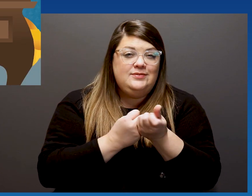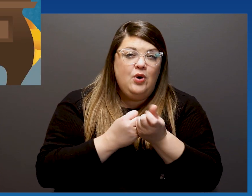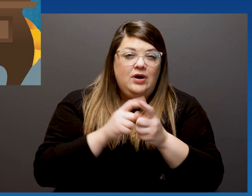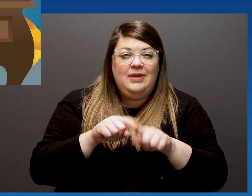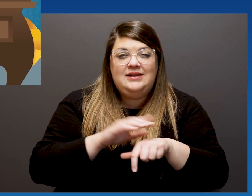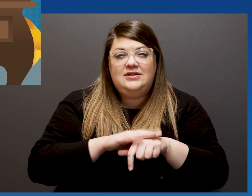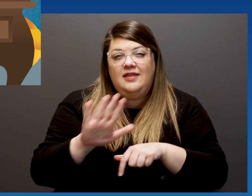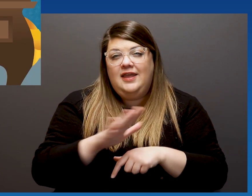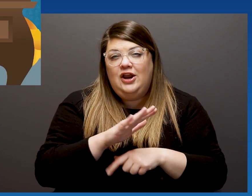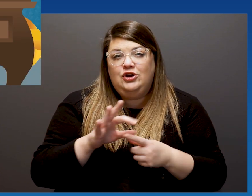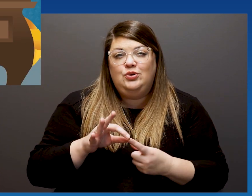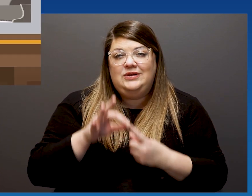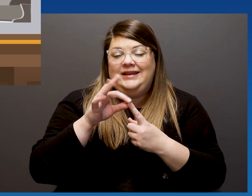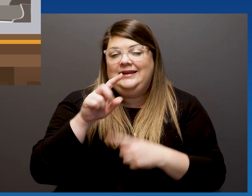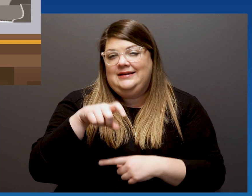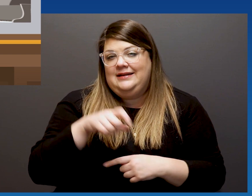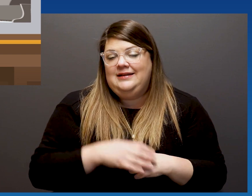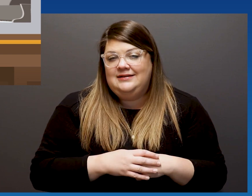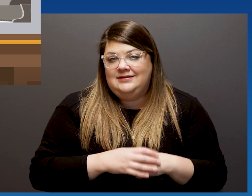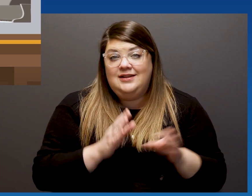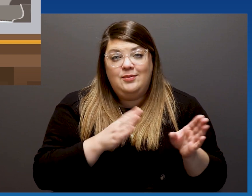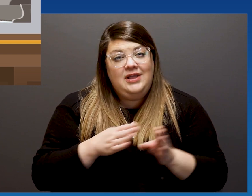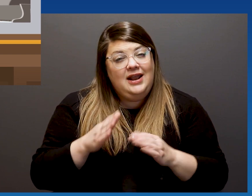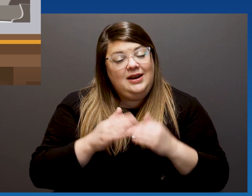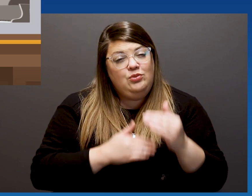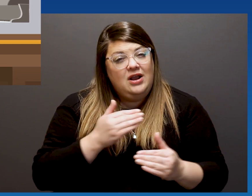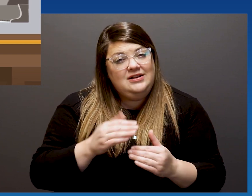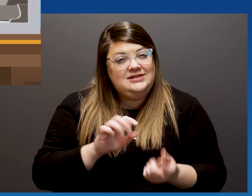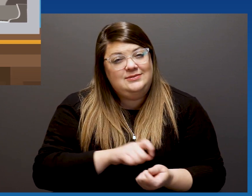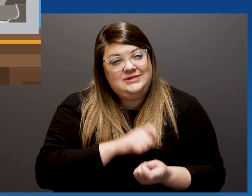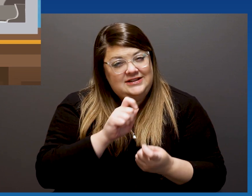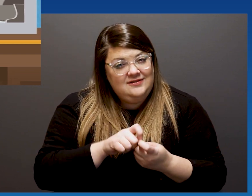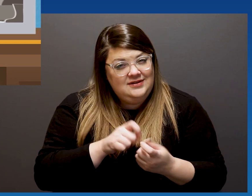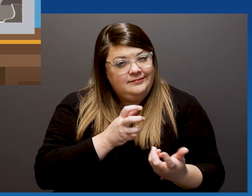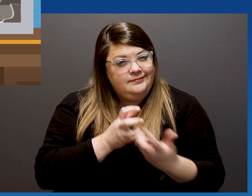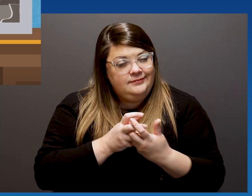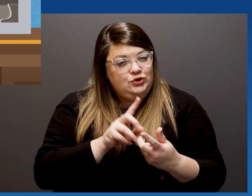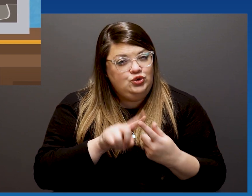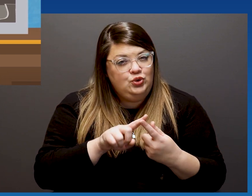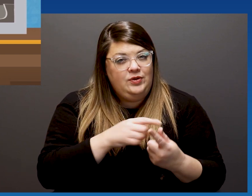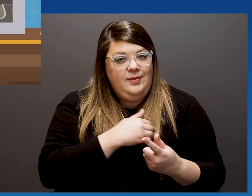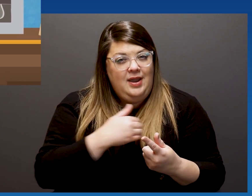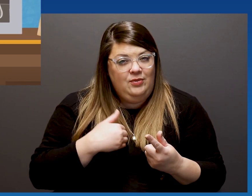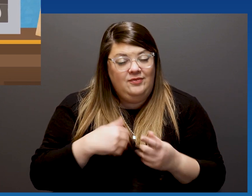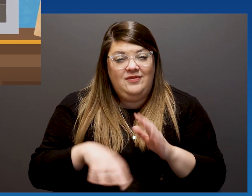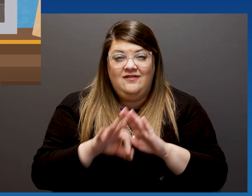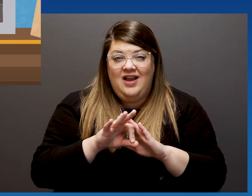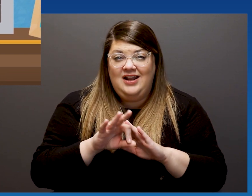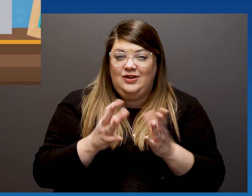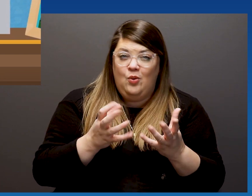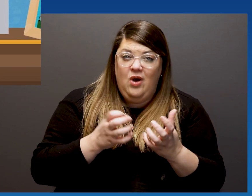on the member's unique needs. The planning process is specific to the member. Finding out the wants and needs of the member